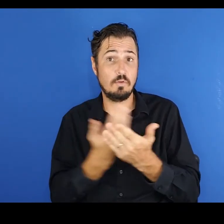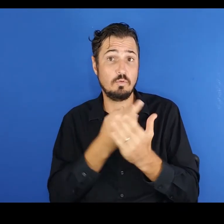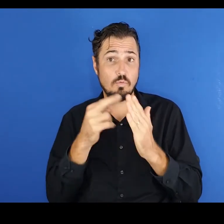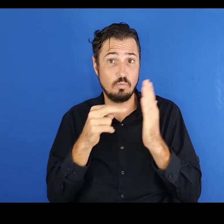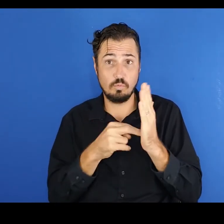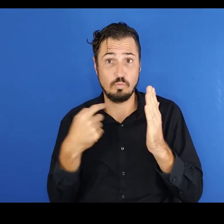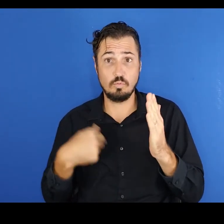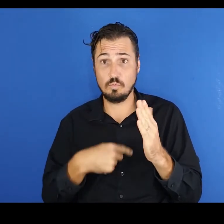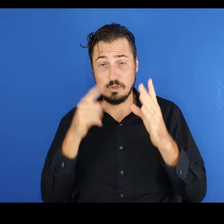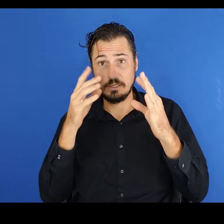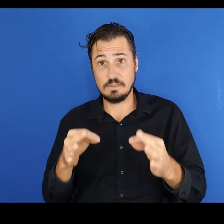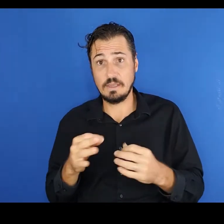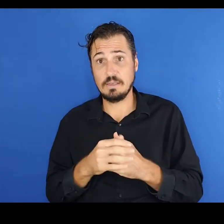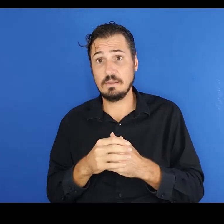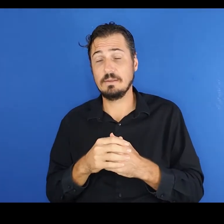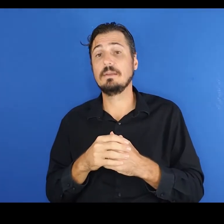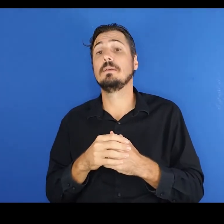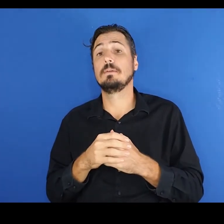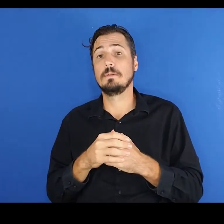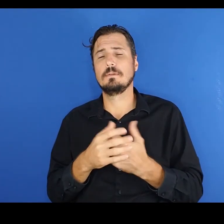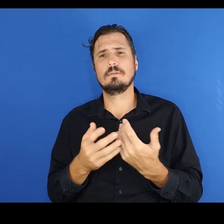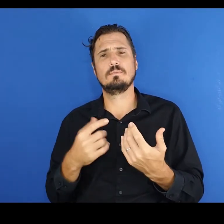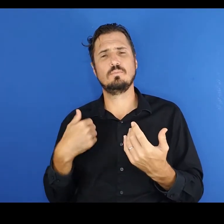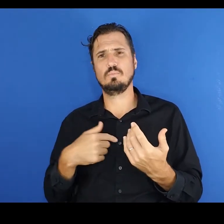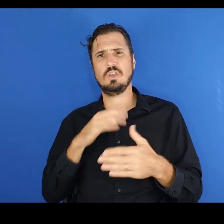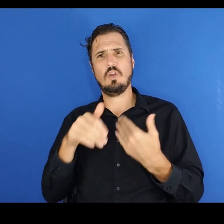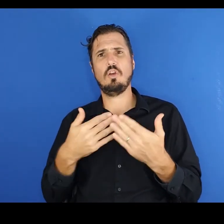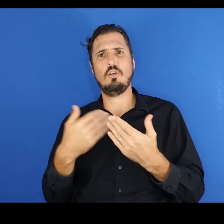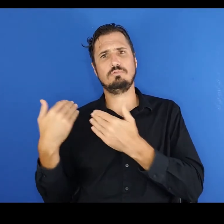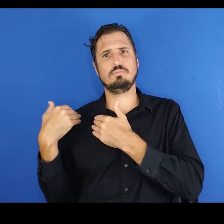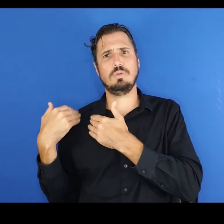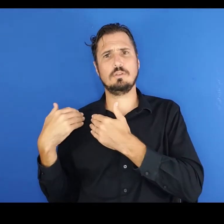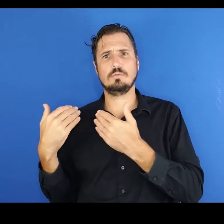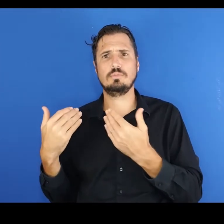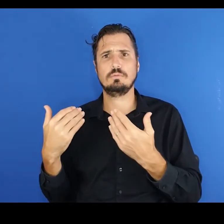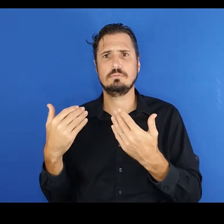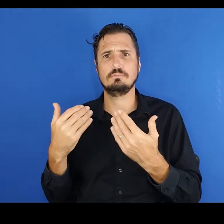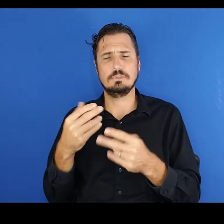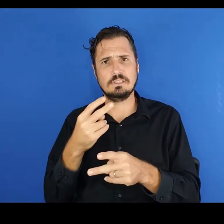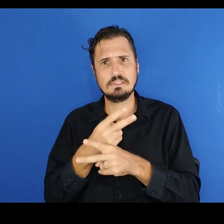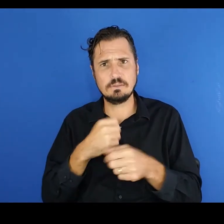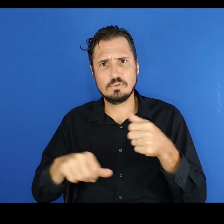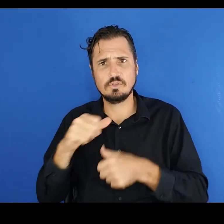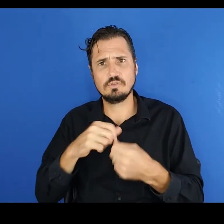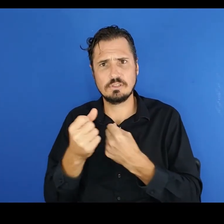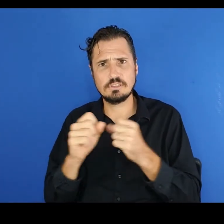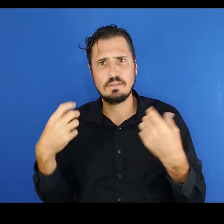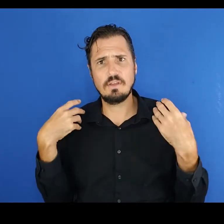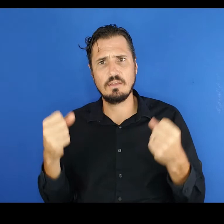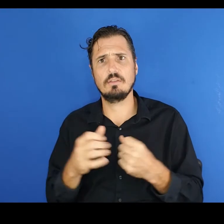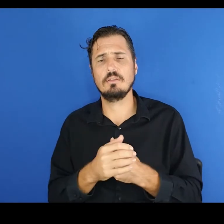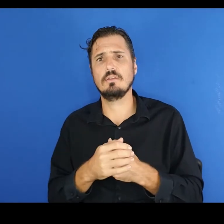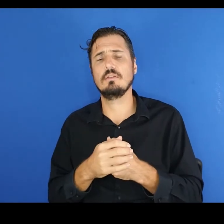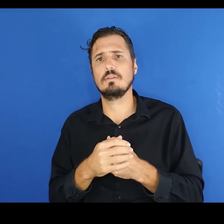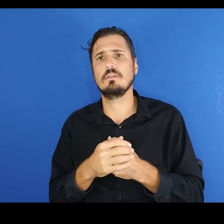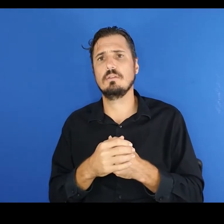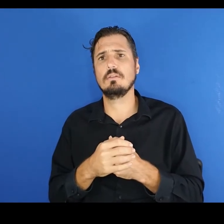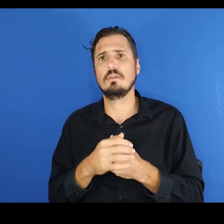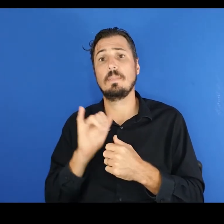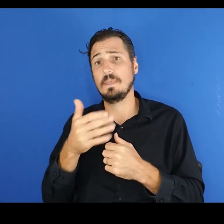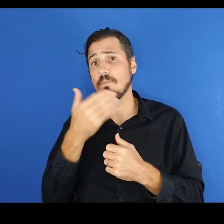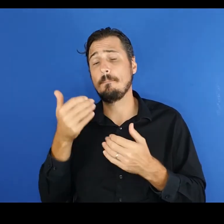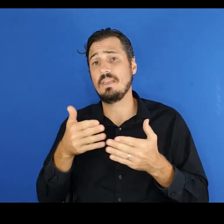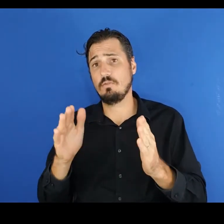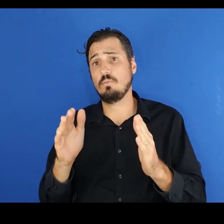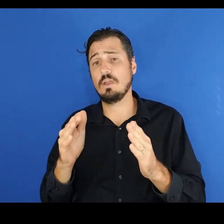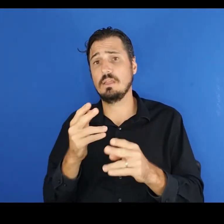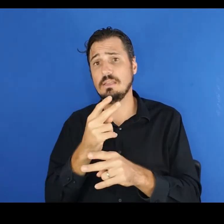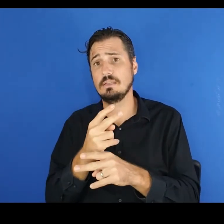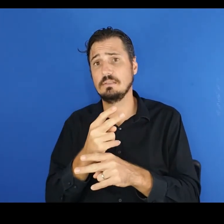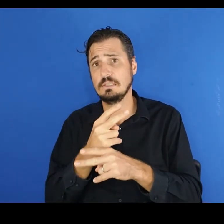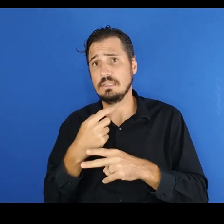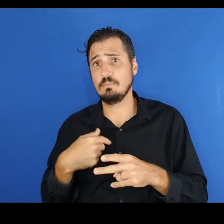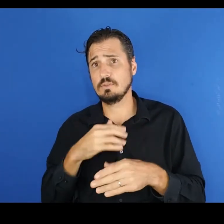In the meantime, it’s up to all of us to avoid getting sick and avoid making others sick. These is the most basic, yet most effective way for us to move forward